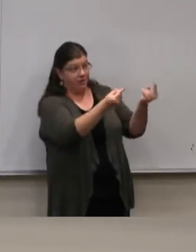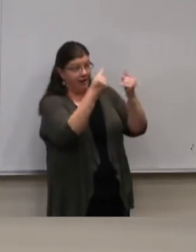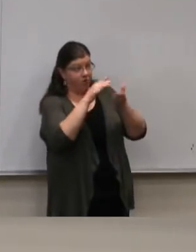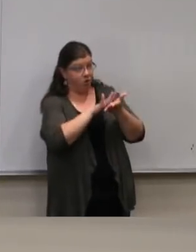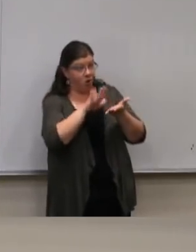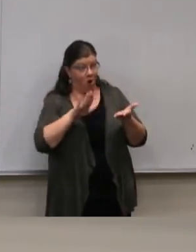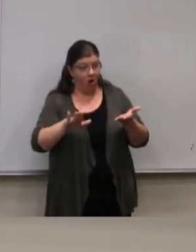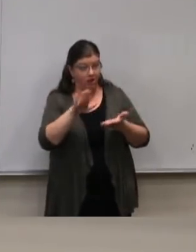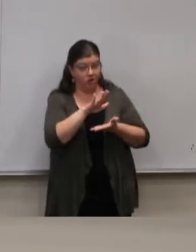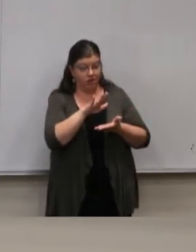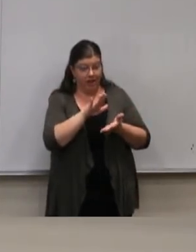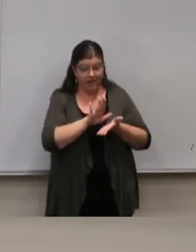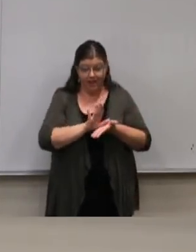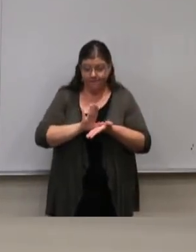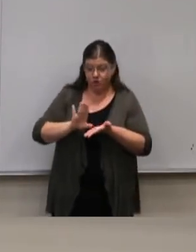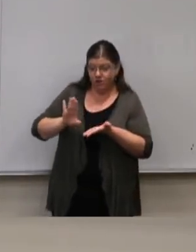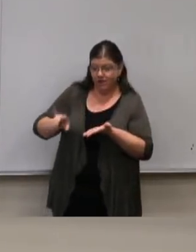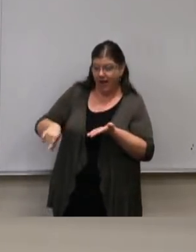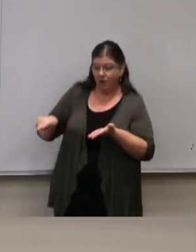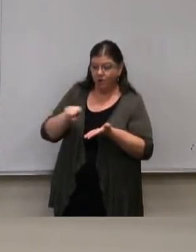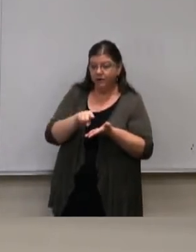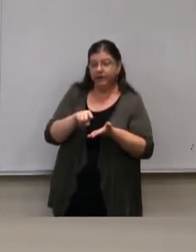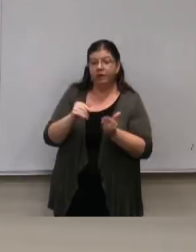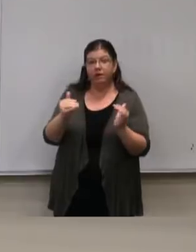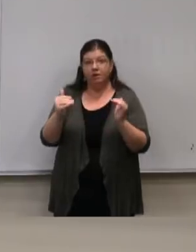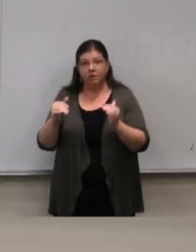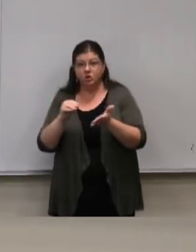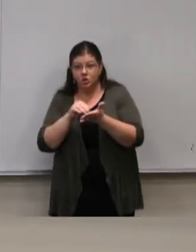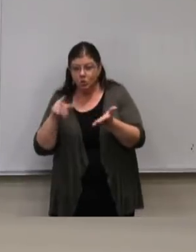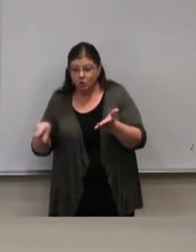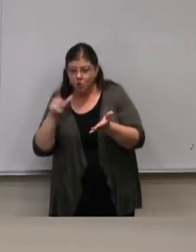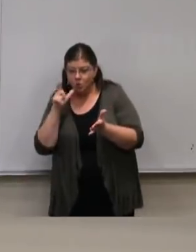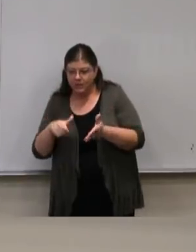out the marginal students that that need us so desperately.